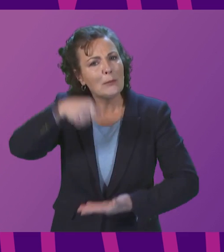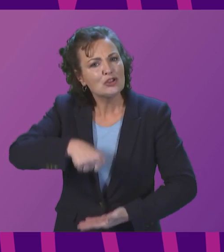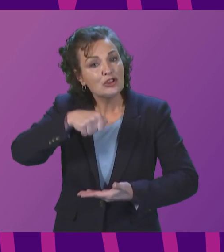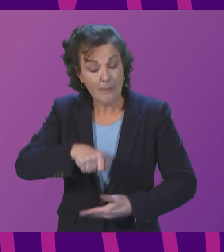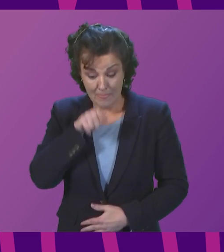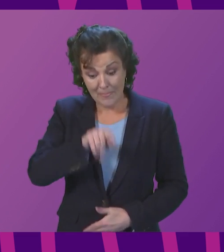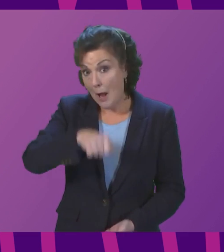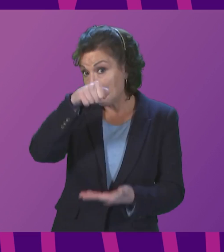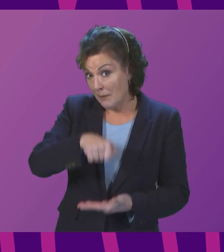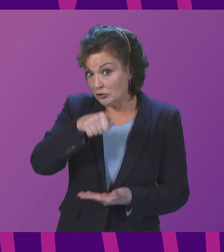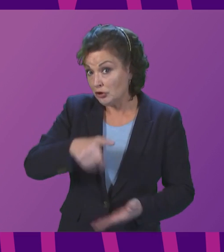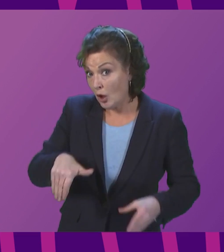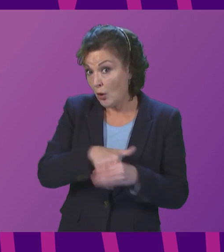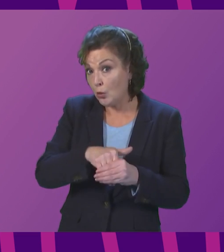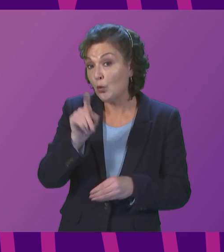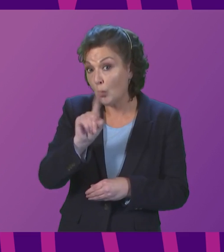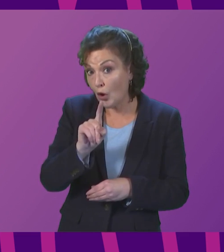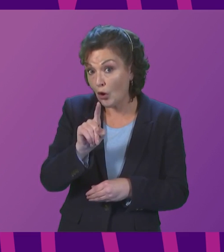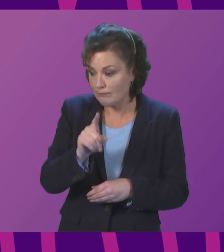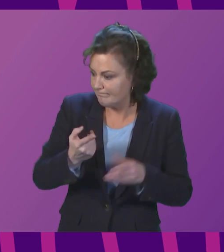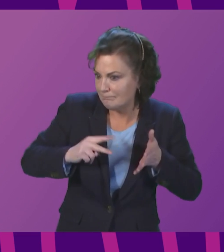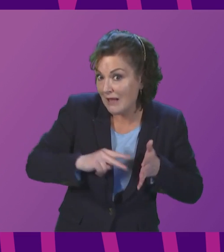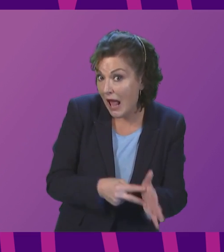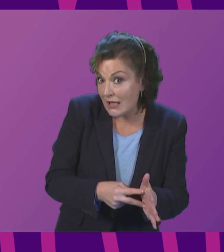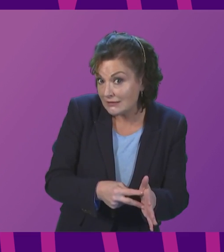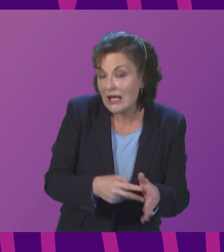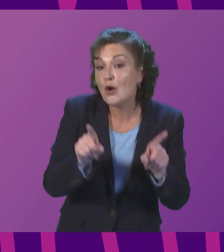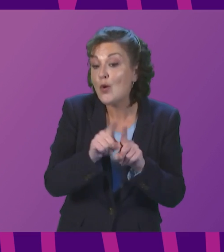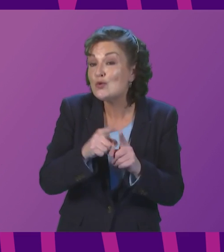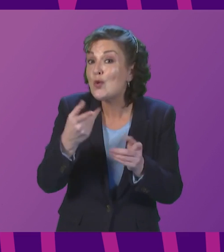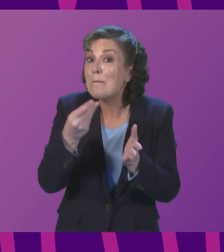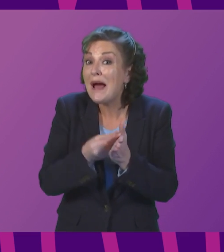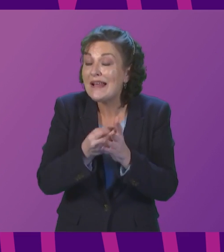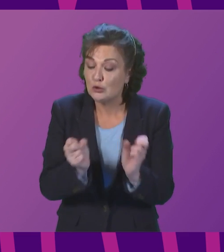It is a budget that includes plans and the money to double the Scottish child payment,